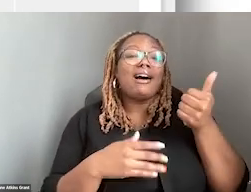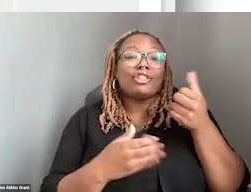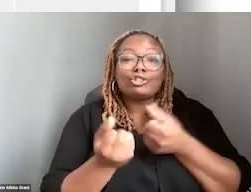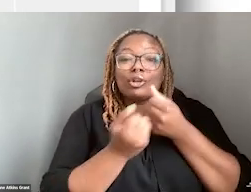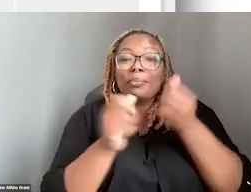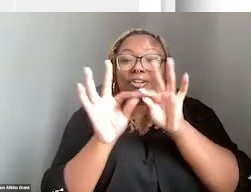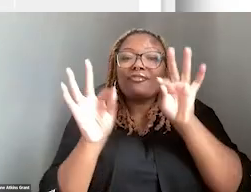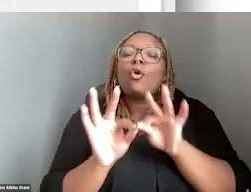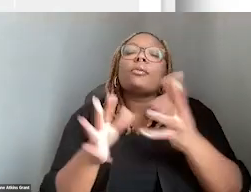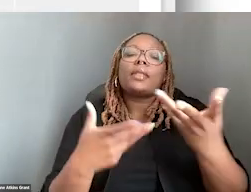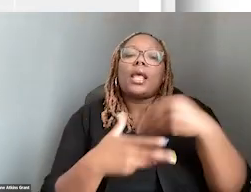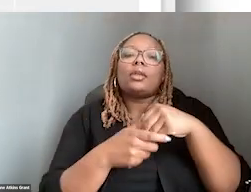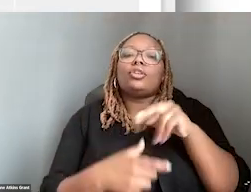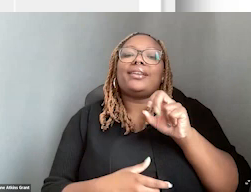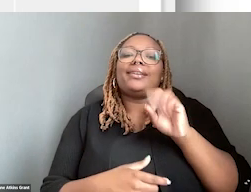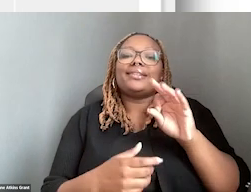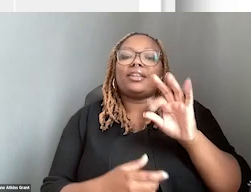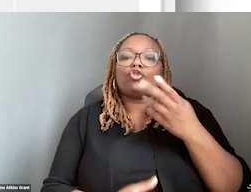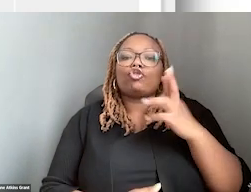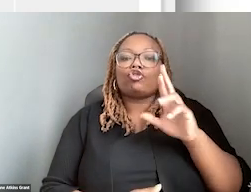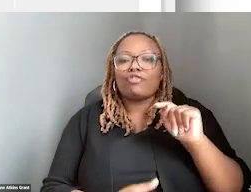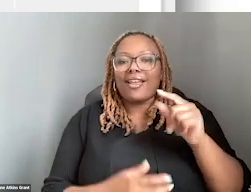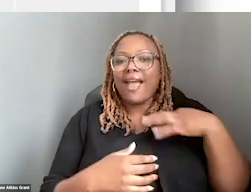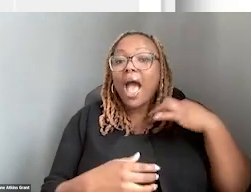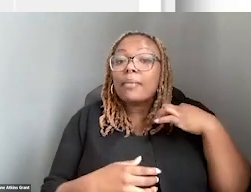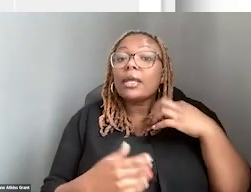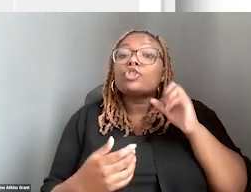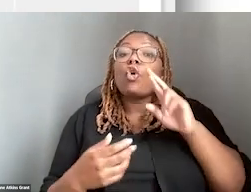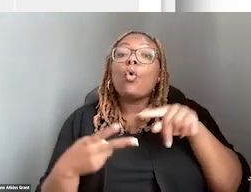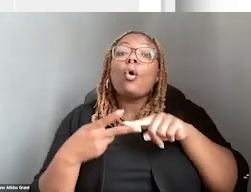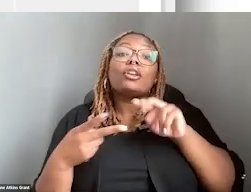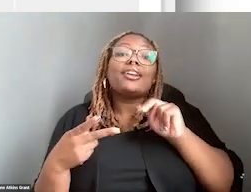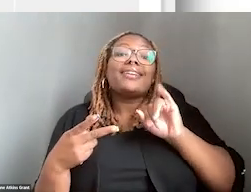that are part of your NSF grant application or your NIH grant application.